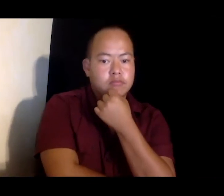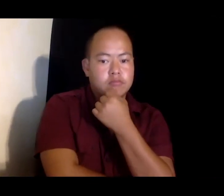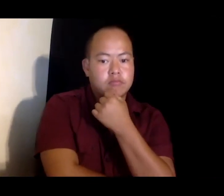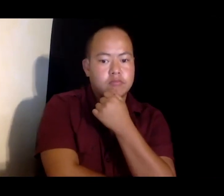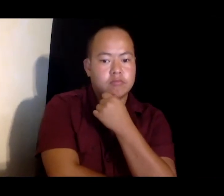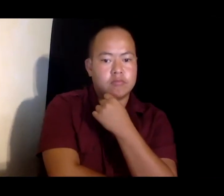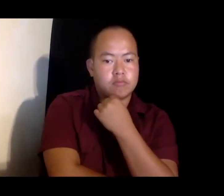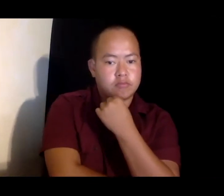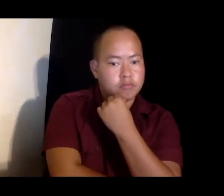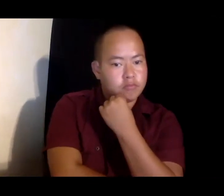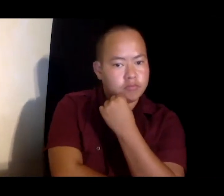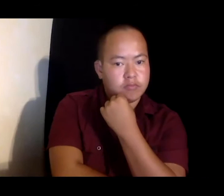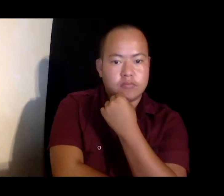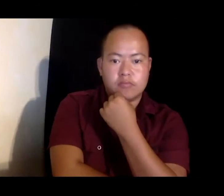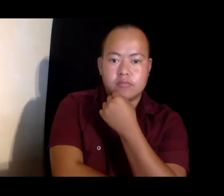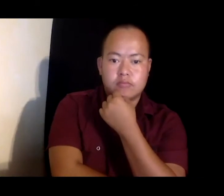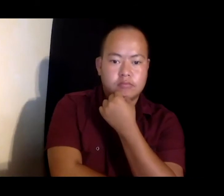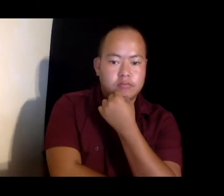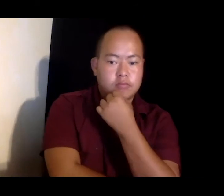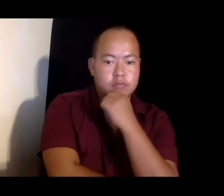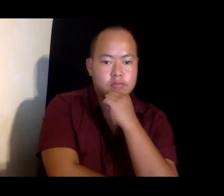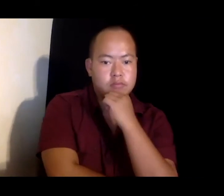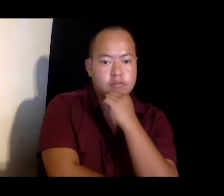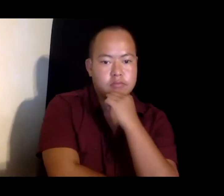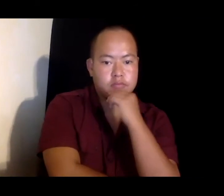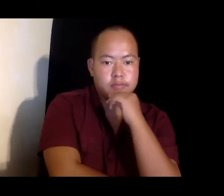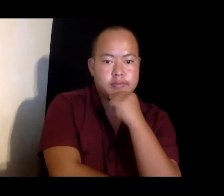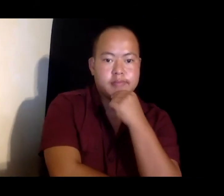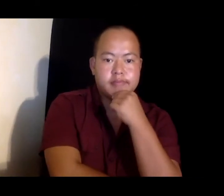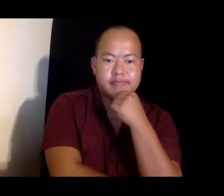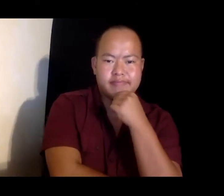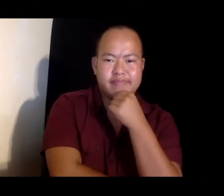Illinois passed a new law that it's okay to smoke marijuana.